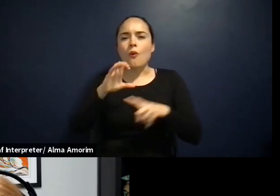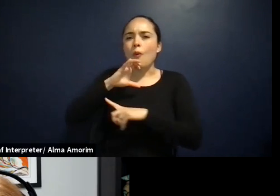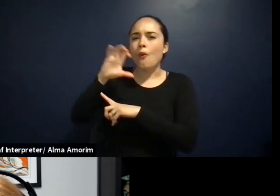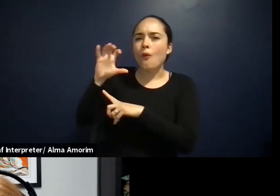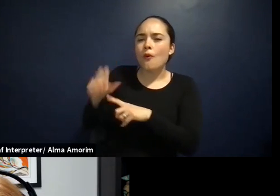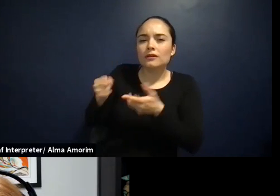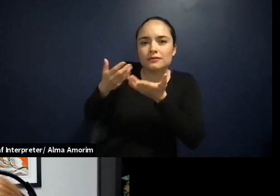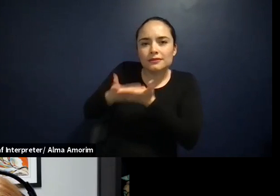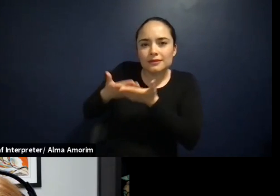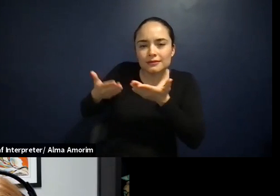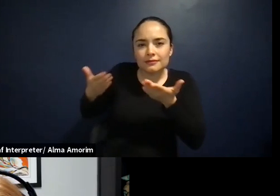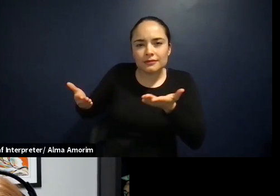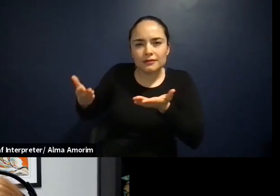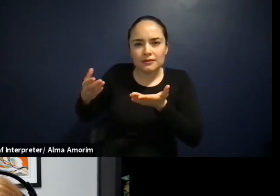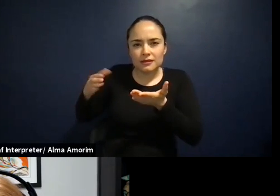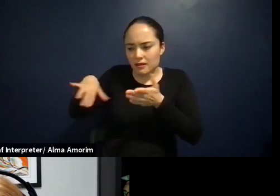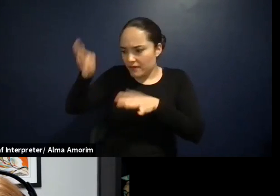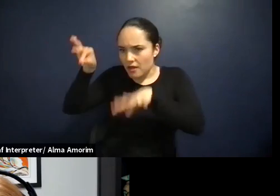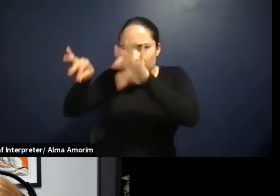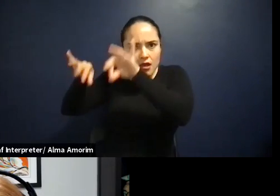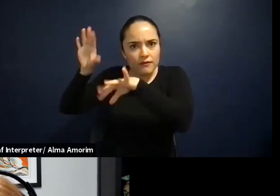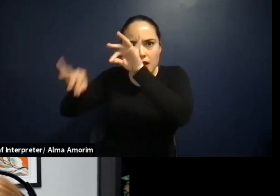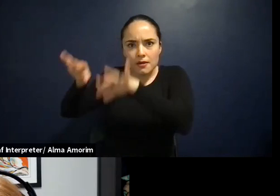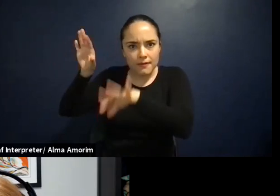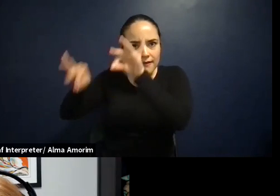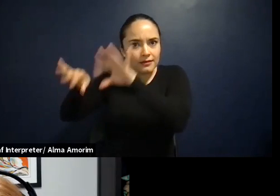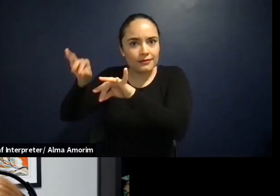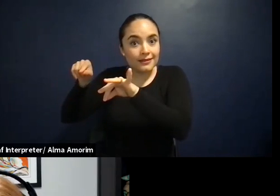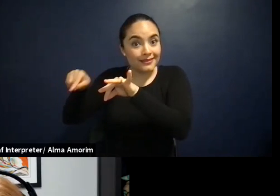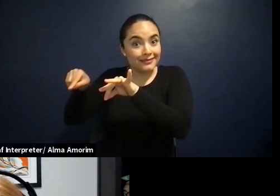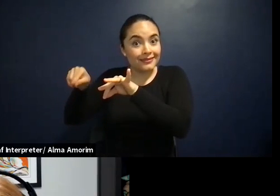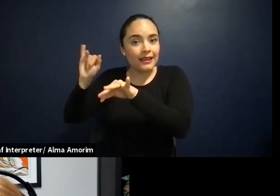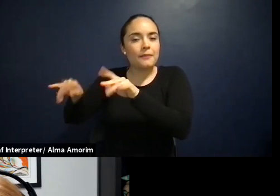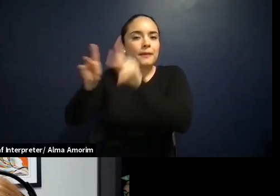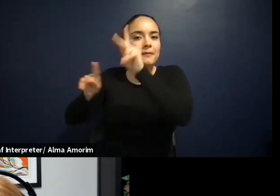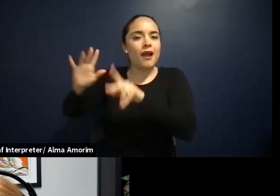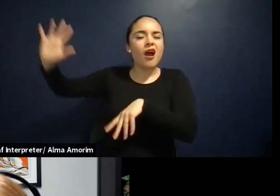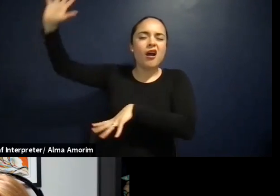that is no longer there, but you can sometimes find debris and refine it into netherite, which